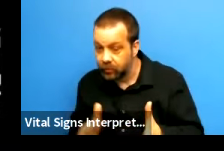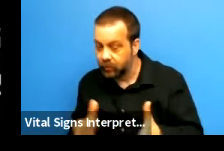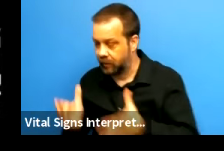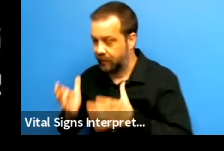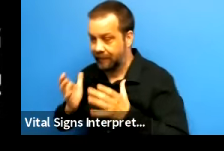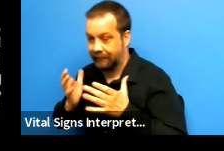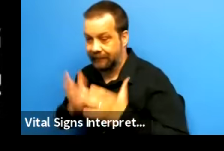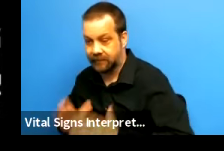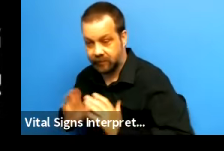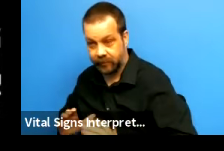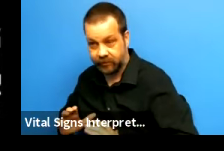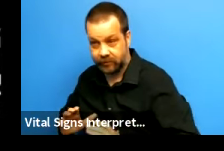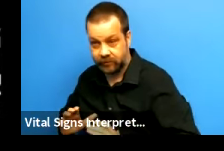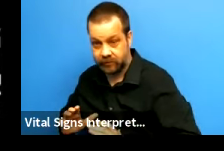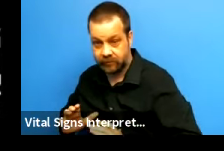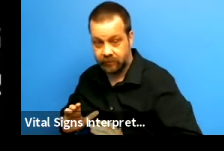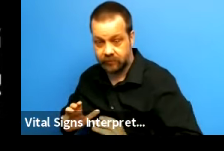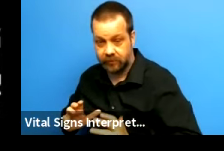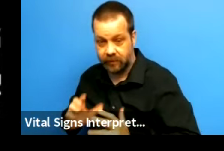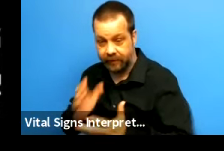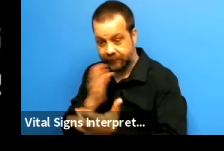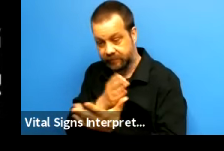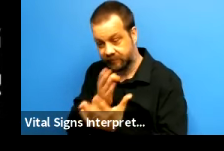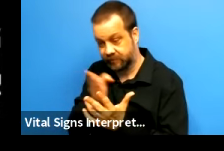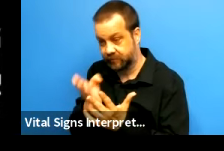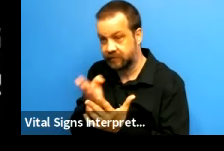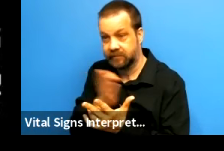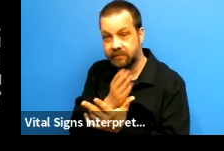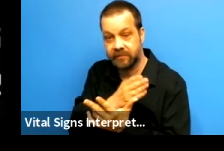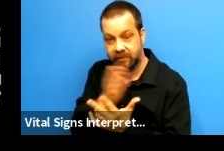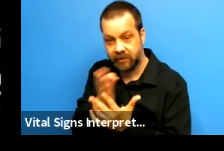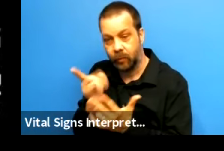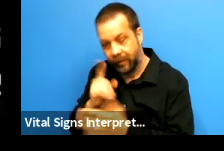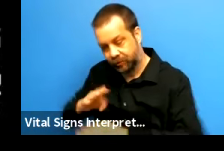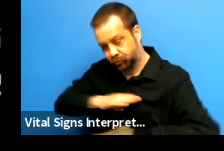So we need to make sure that we're addressing these needs.